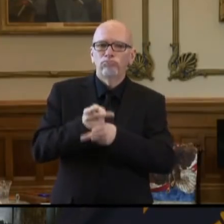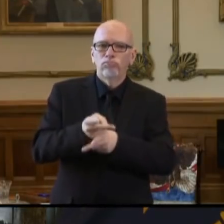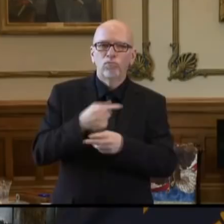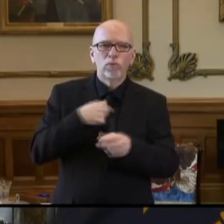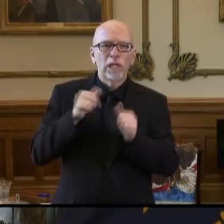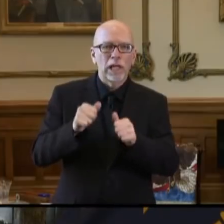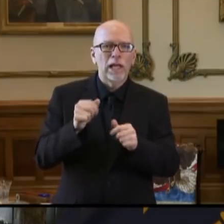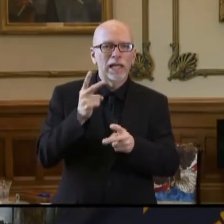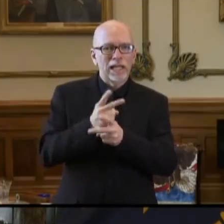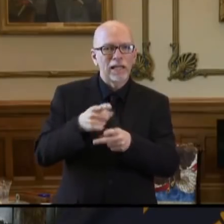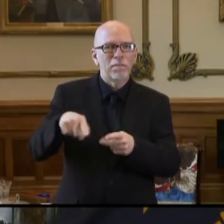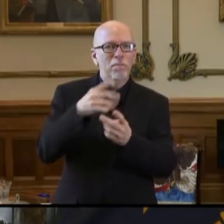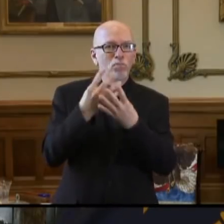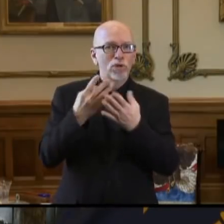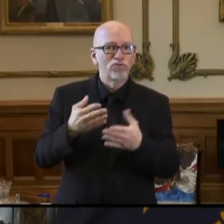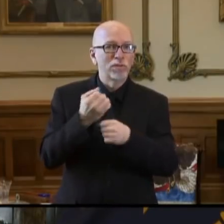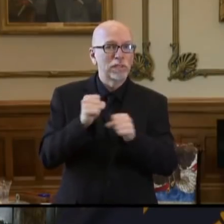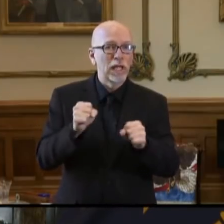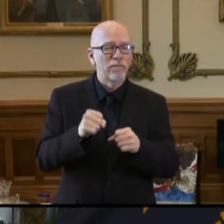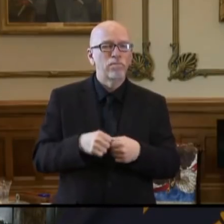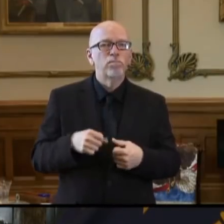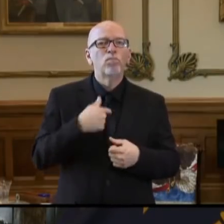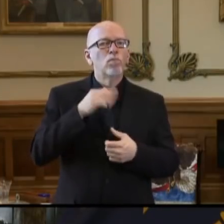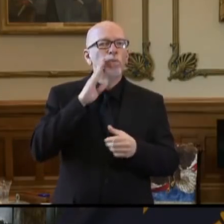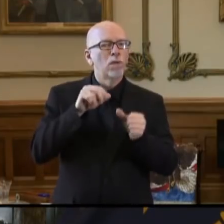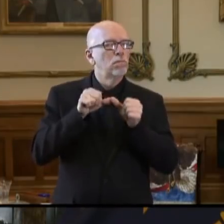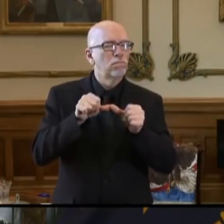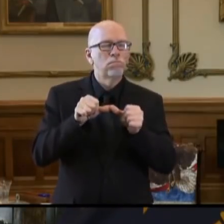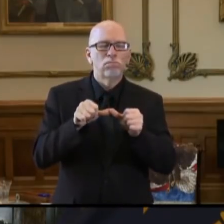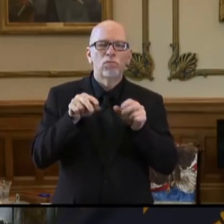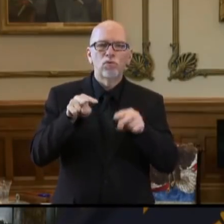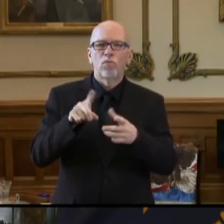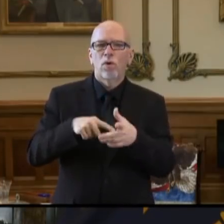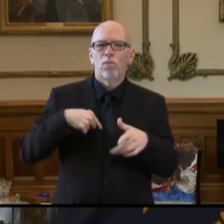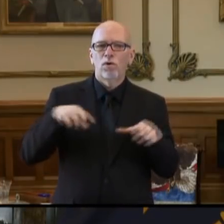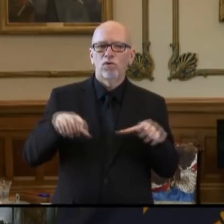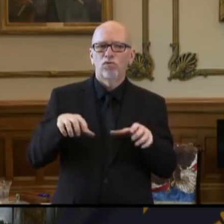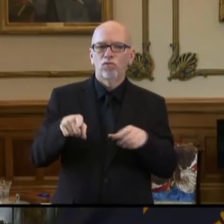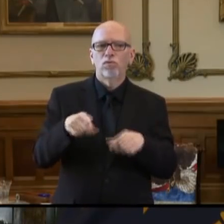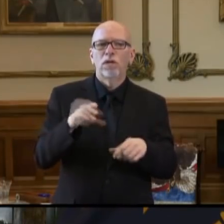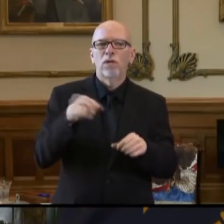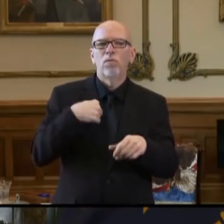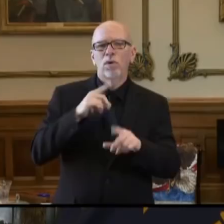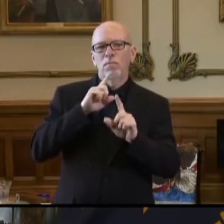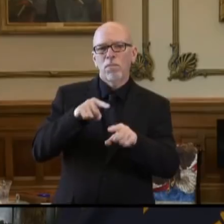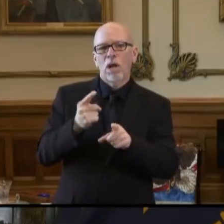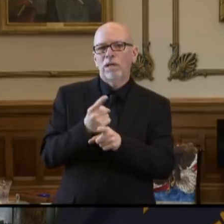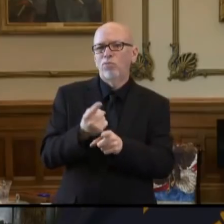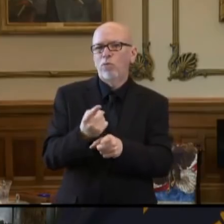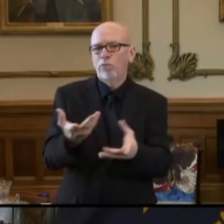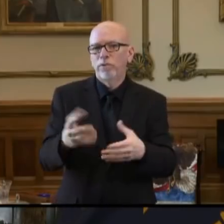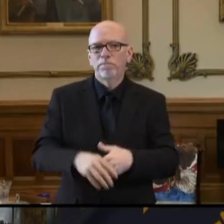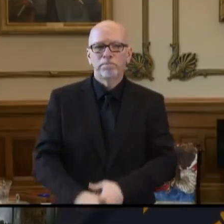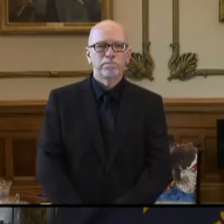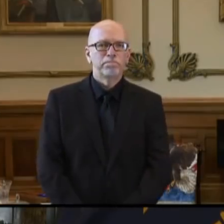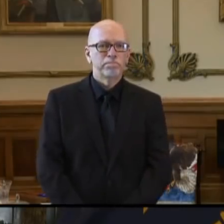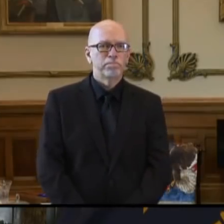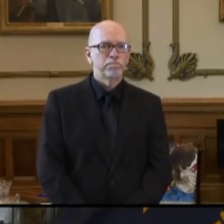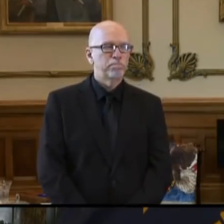ARE VERY CONCERNED ABOUT THOSE WHO WE WERE SERVING AND ARE TAKING ALL PRECAUTIONS THAT WE CAN'T TO KEEP THEM SAFE. OUR